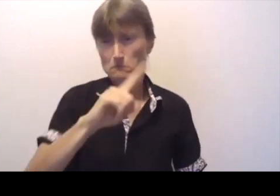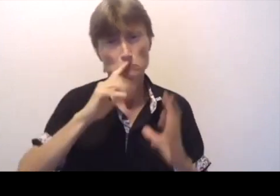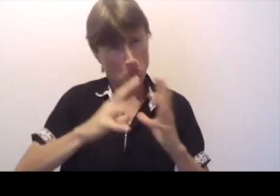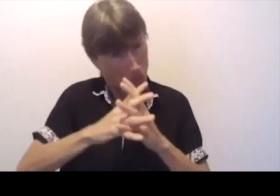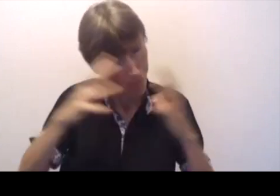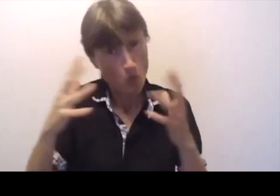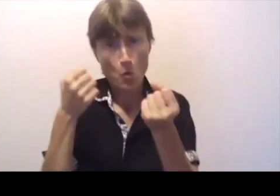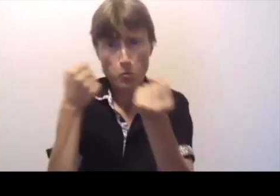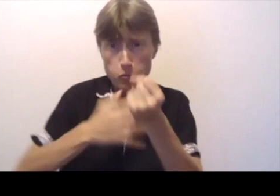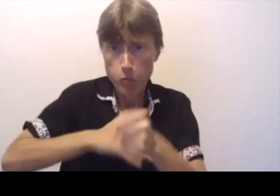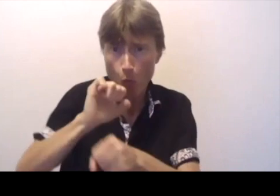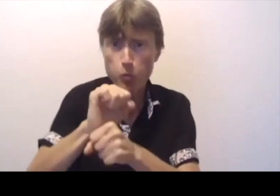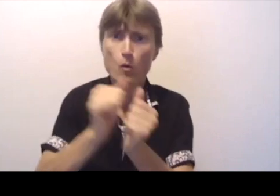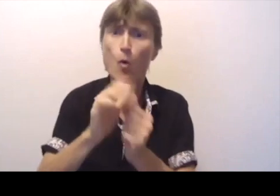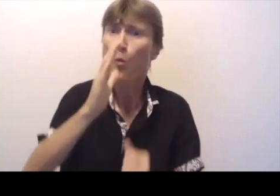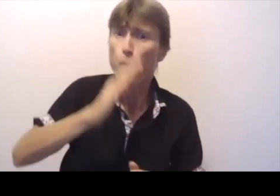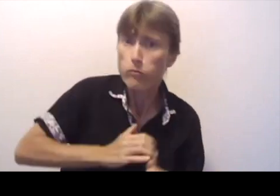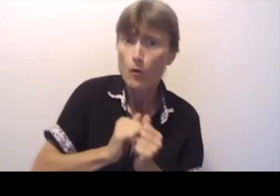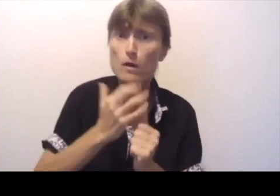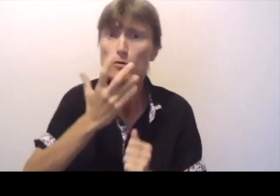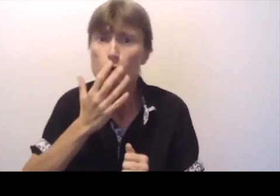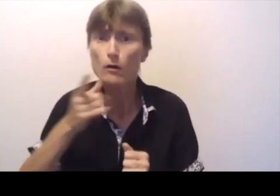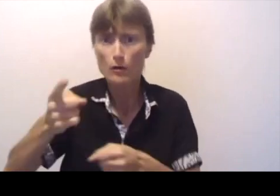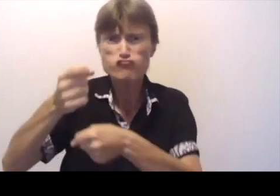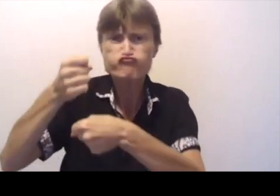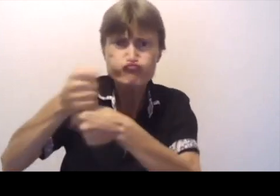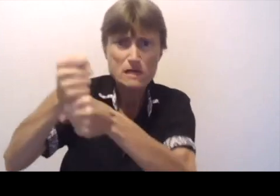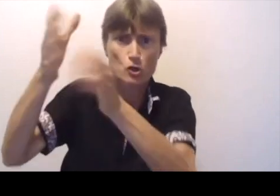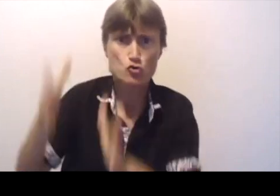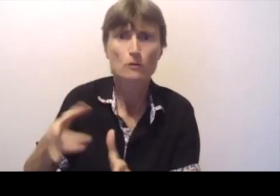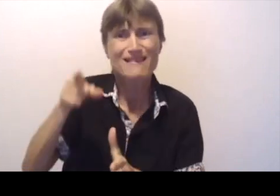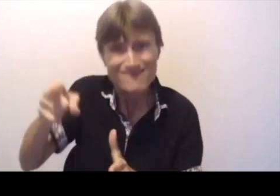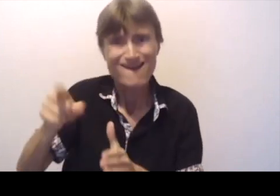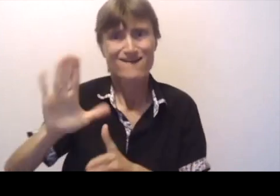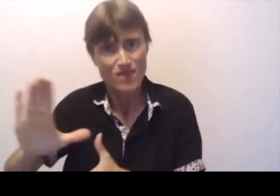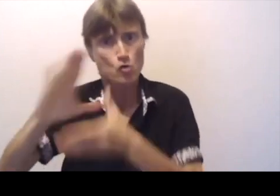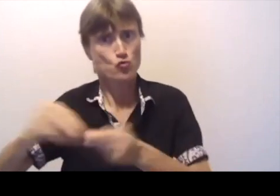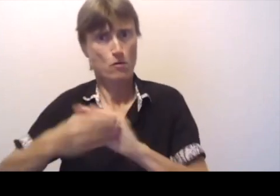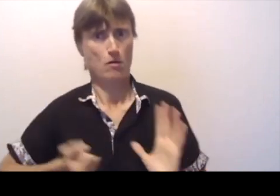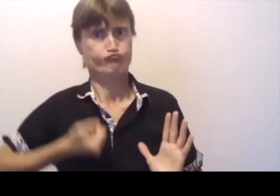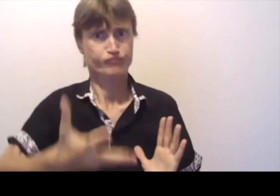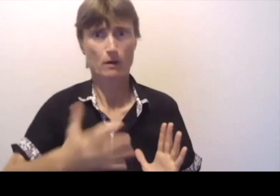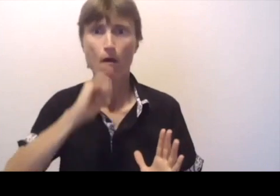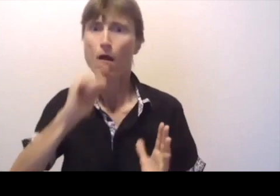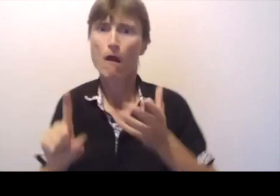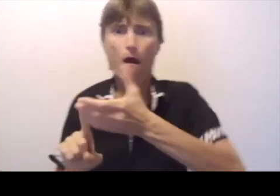you know women of color uh creators next slide i want to talk about um